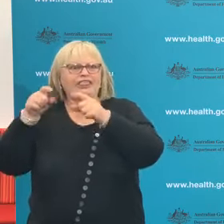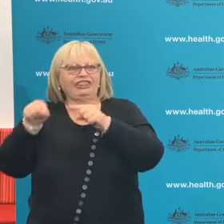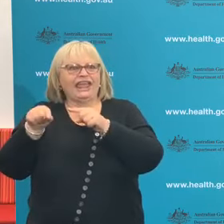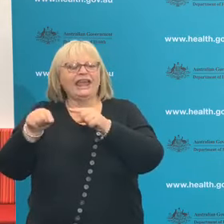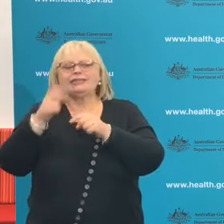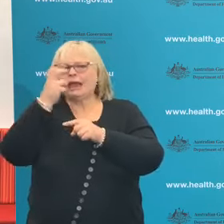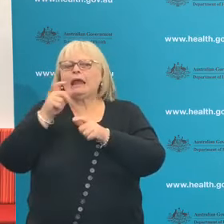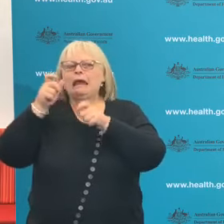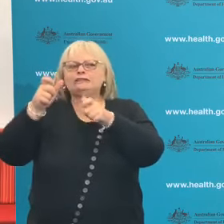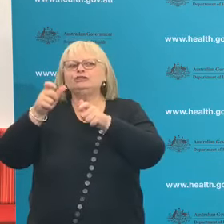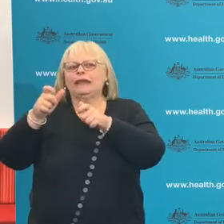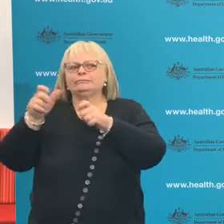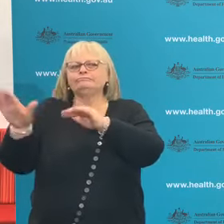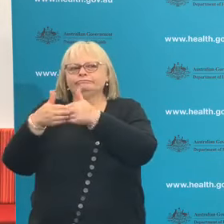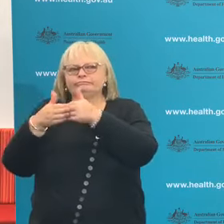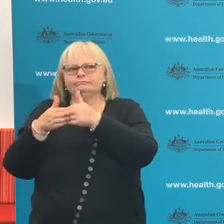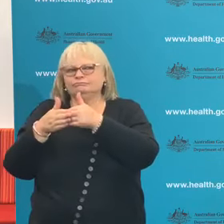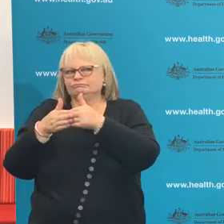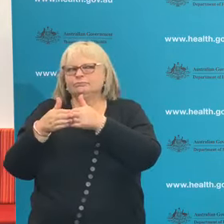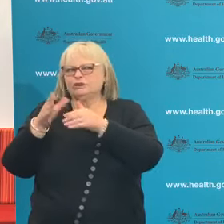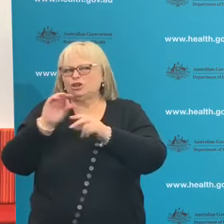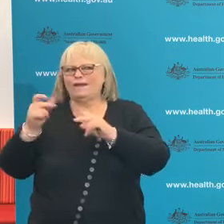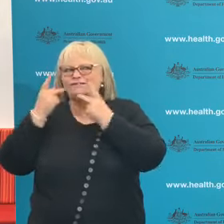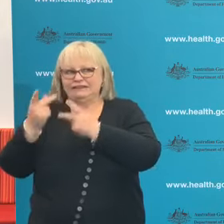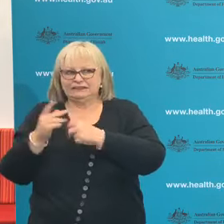reasonable to restrict visitors. But beyond, and that doesn't exist anywhere